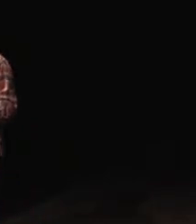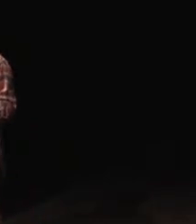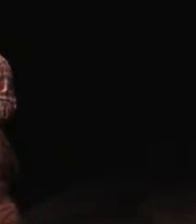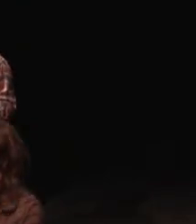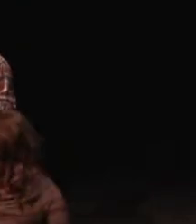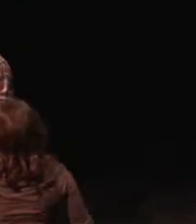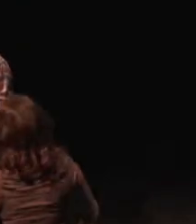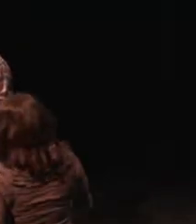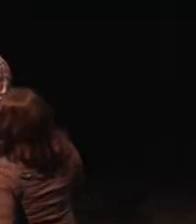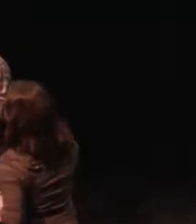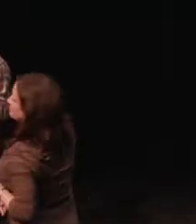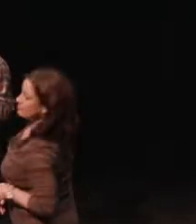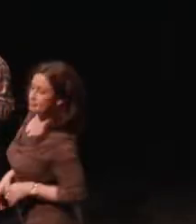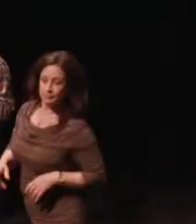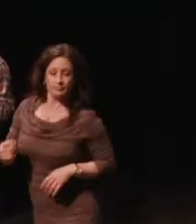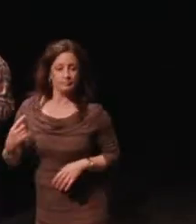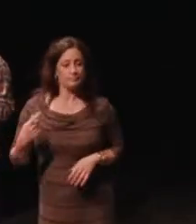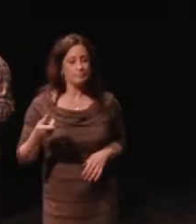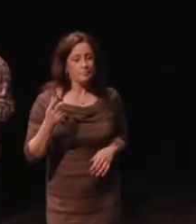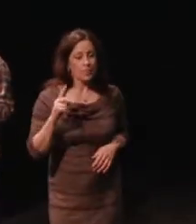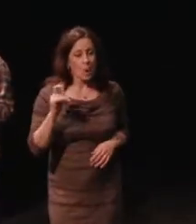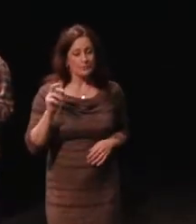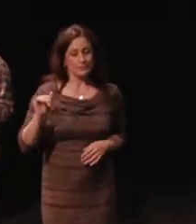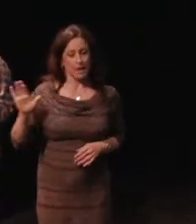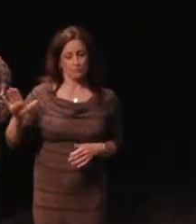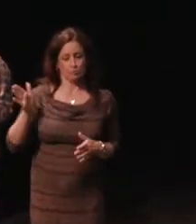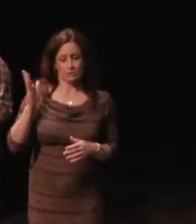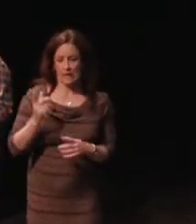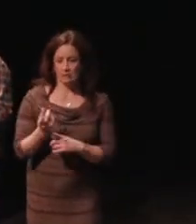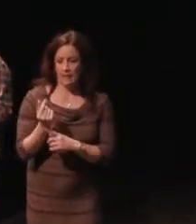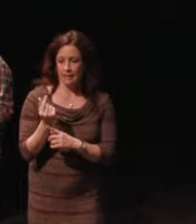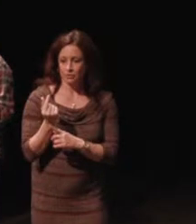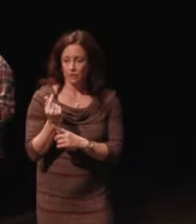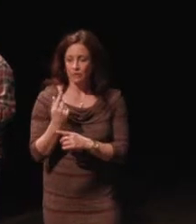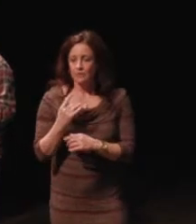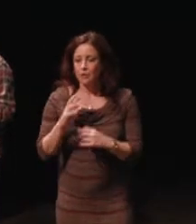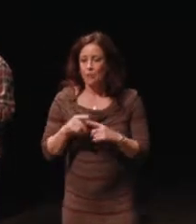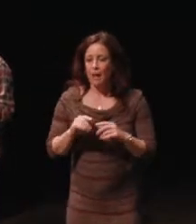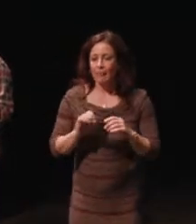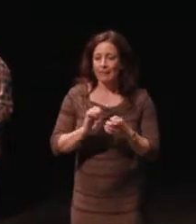show the eval's team list of accessibility features and how they stack ranked everything.